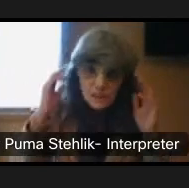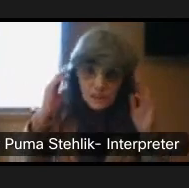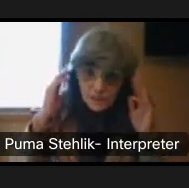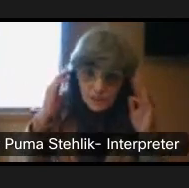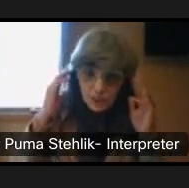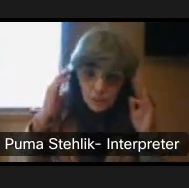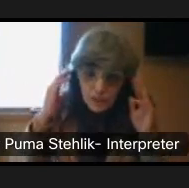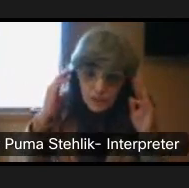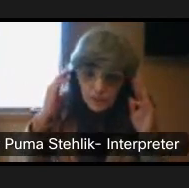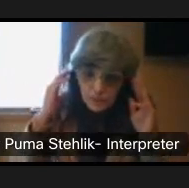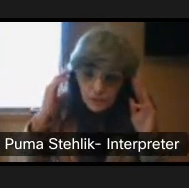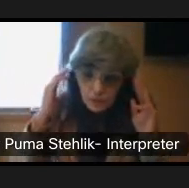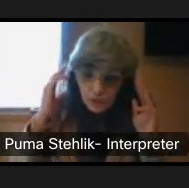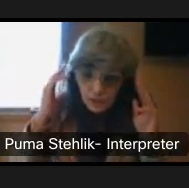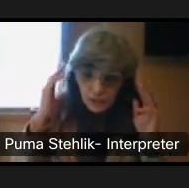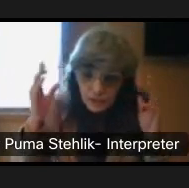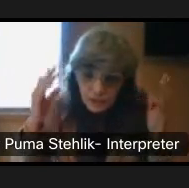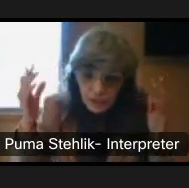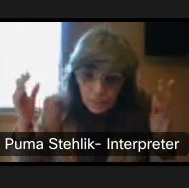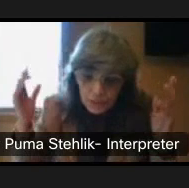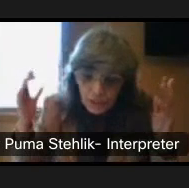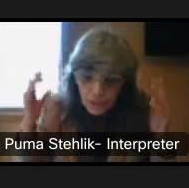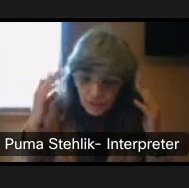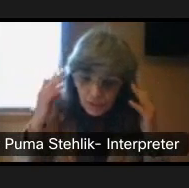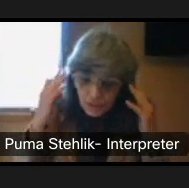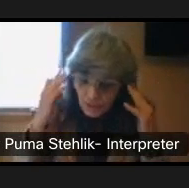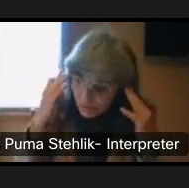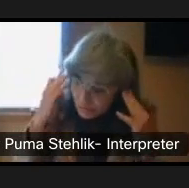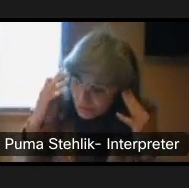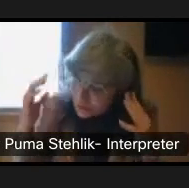Interpreter is having trouble hearing. It's com, it's cutting cutting off.